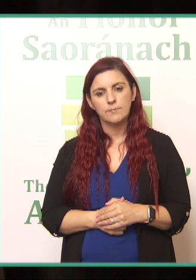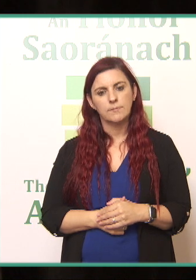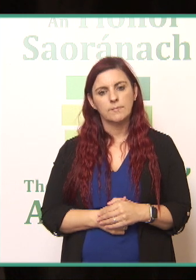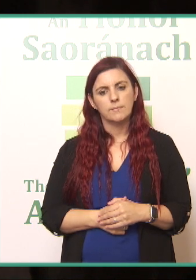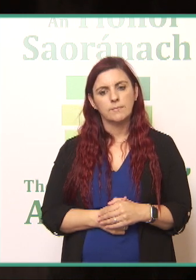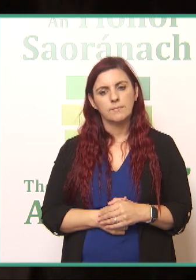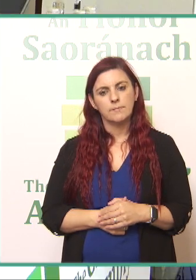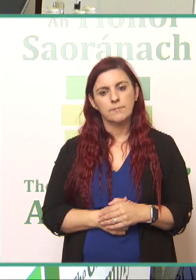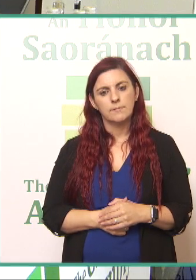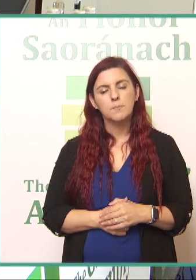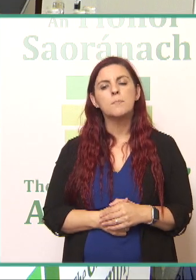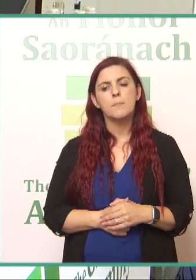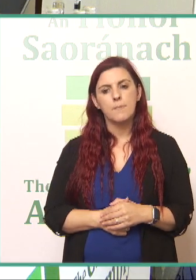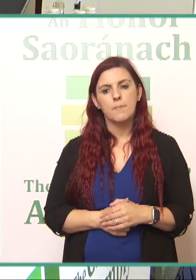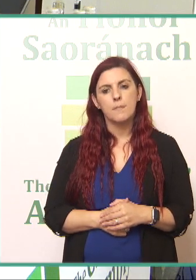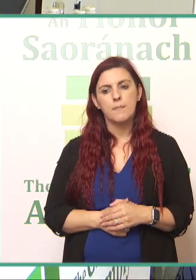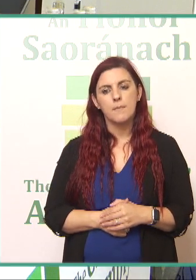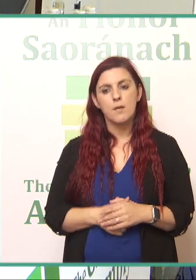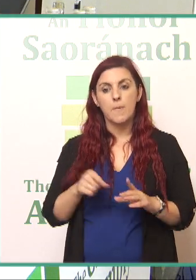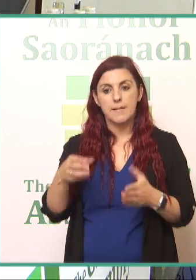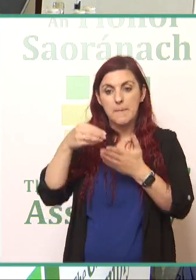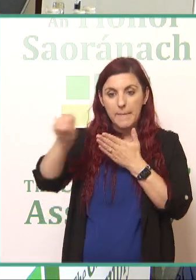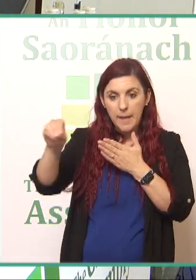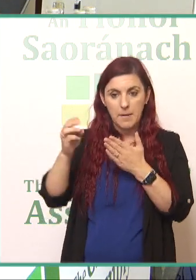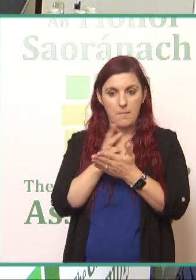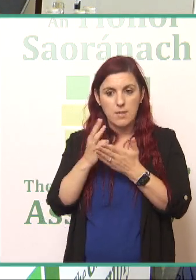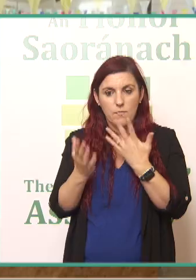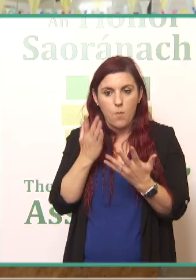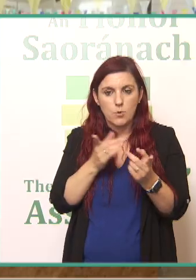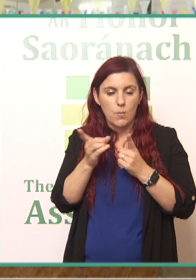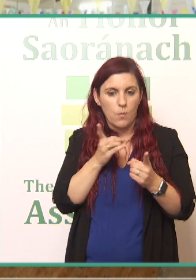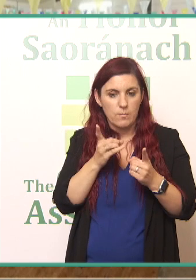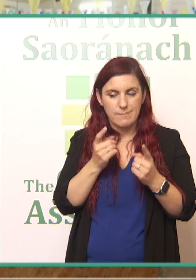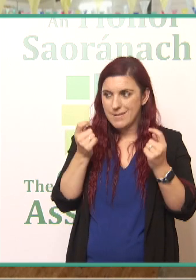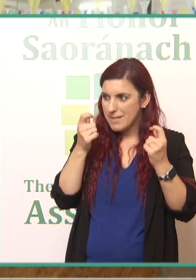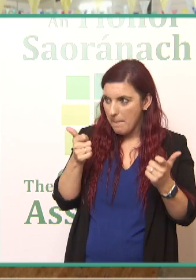and that's so that's the payment part of how we pay Farmers very simple very effective